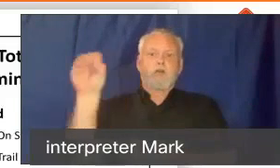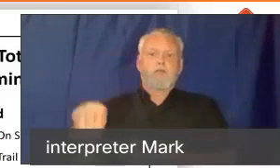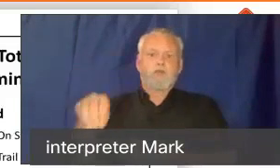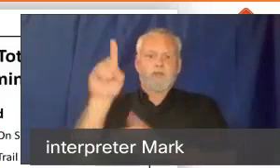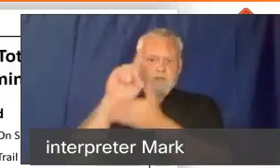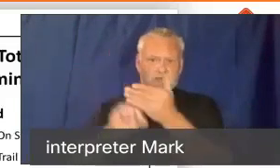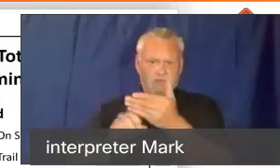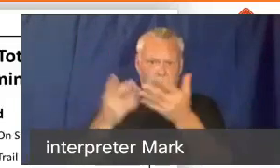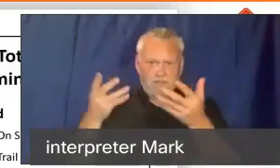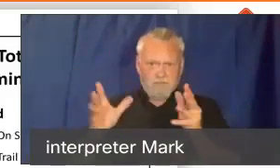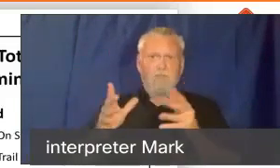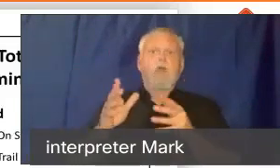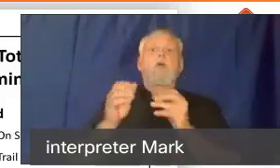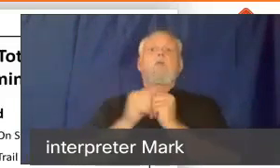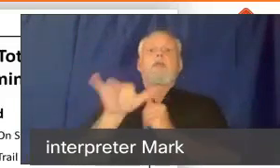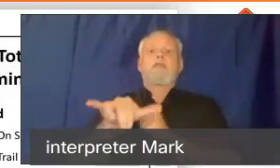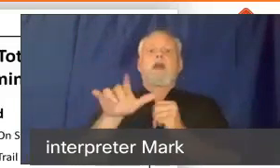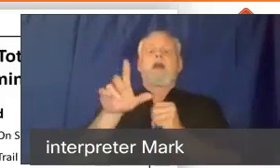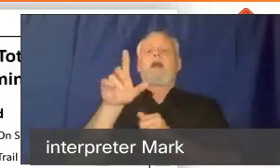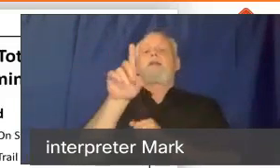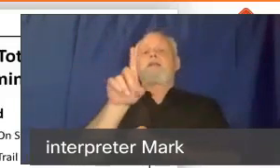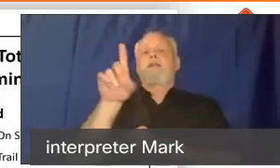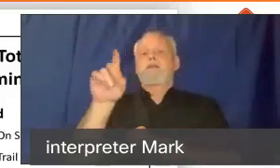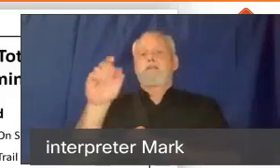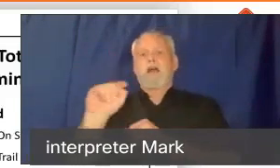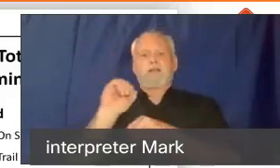With a 30% design D that finalized the alignment and determine the limits of the project.